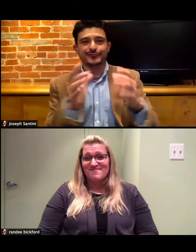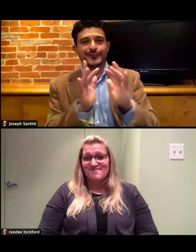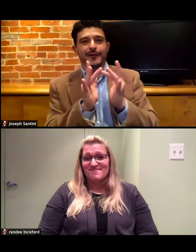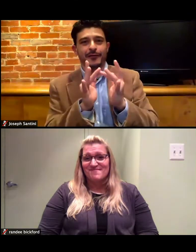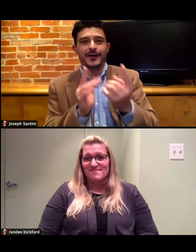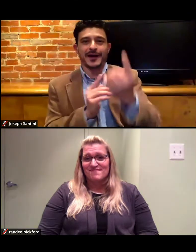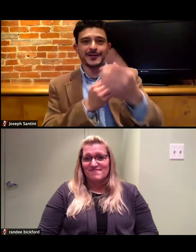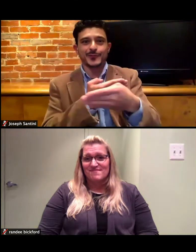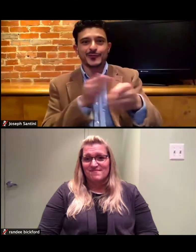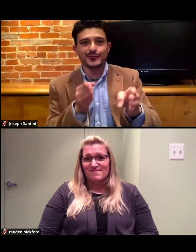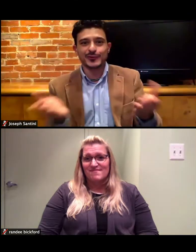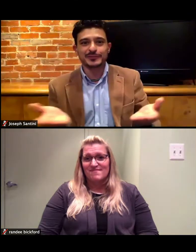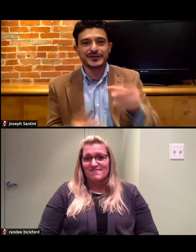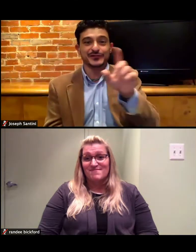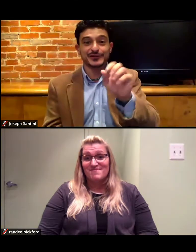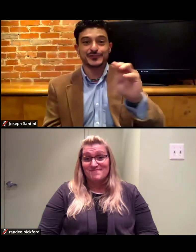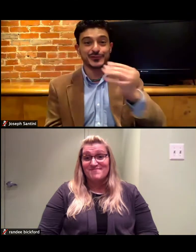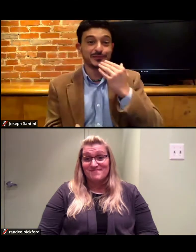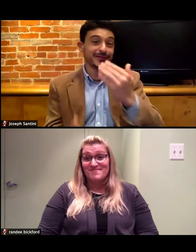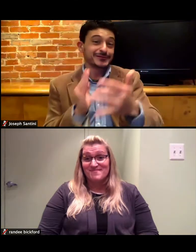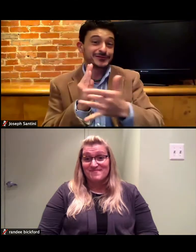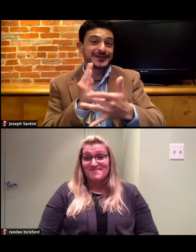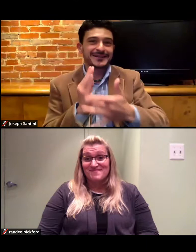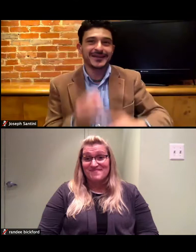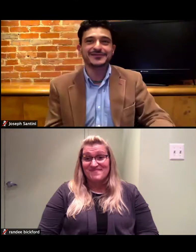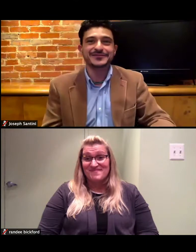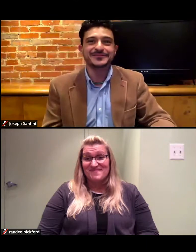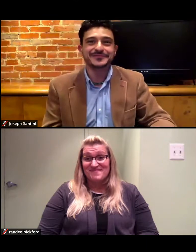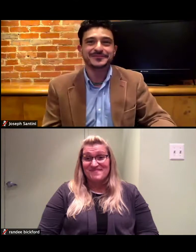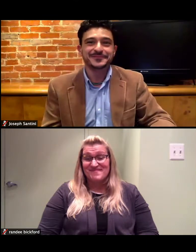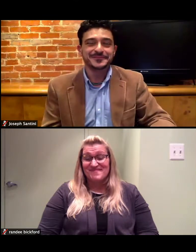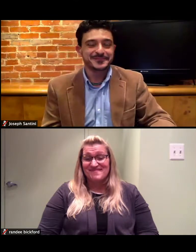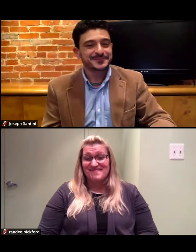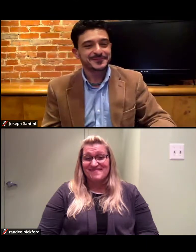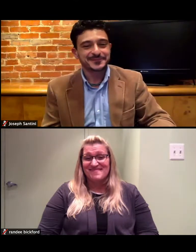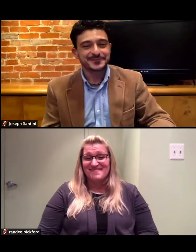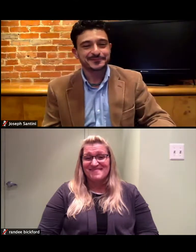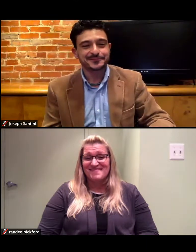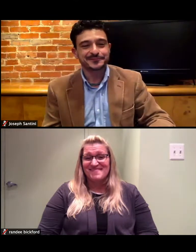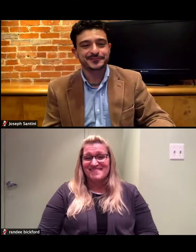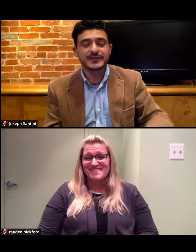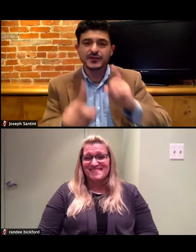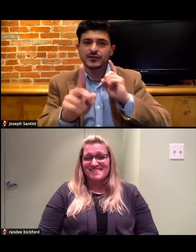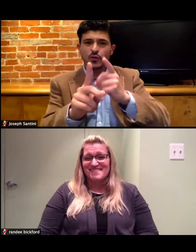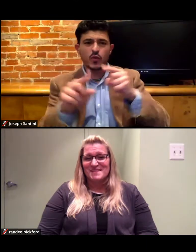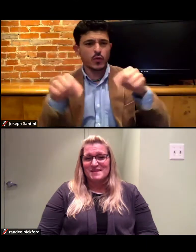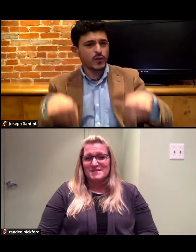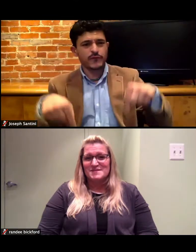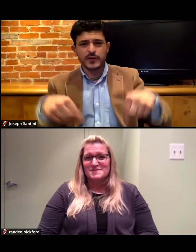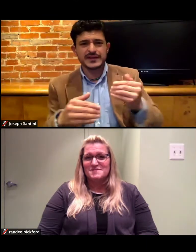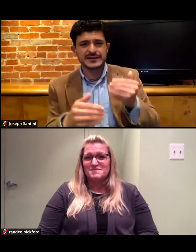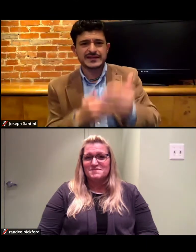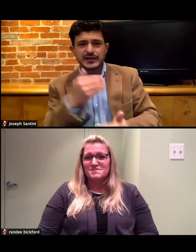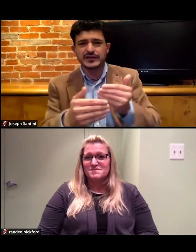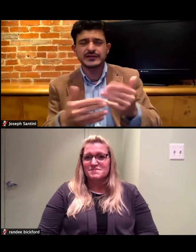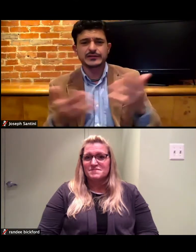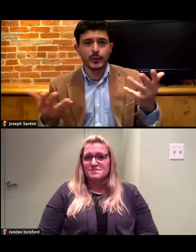We are a widespread community but because of the internet services we have and the technology with this webinar, we can all come together and be in one room